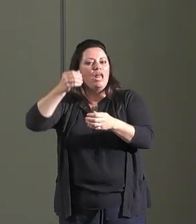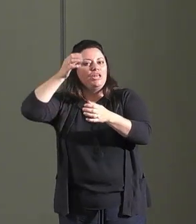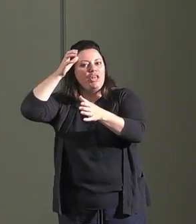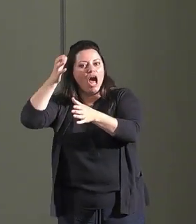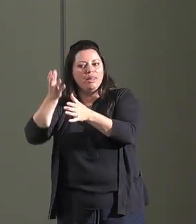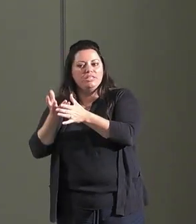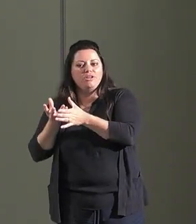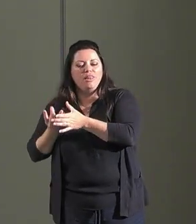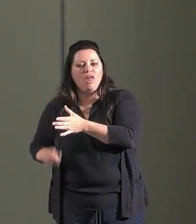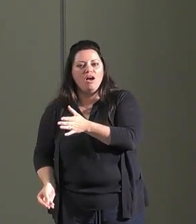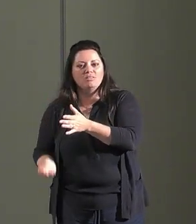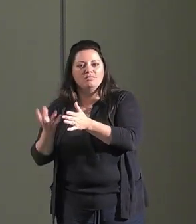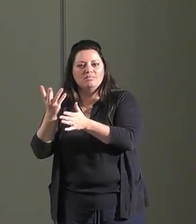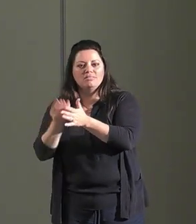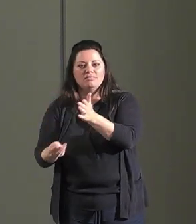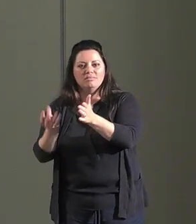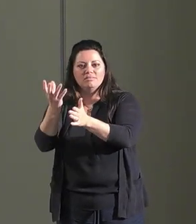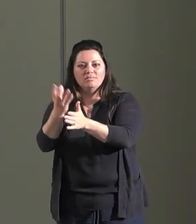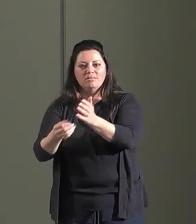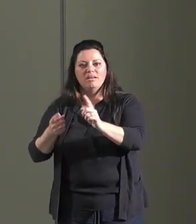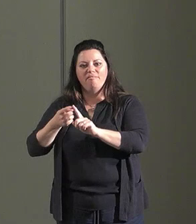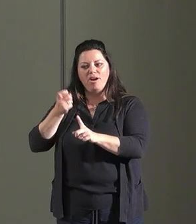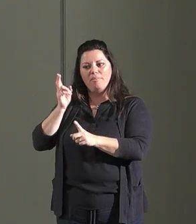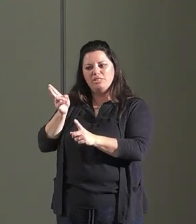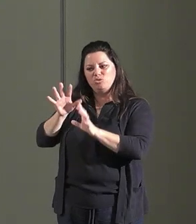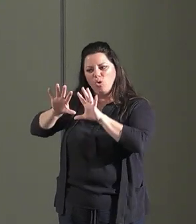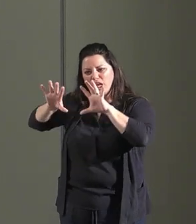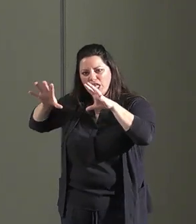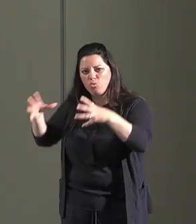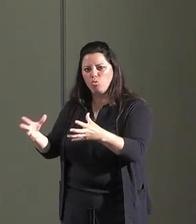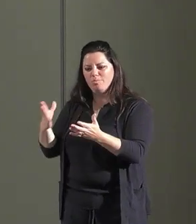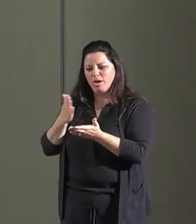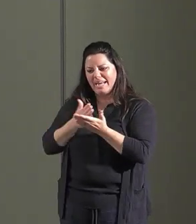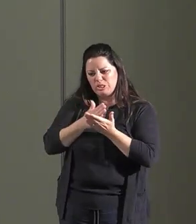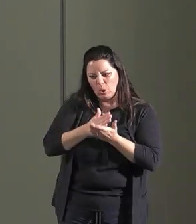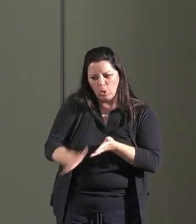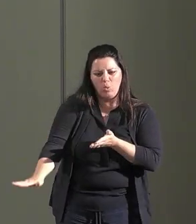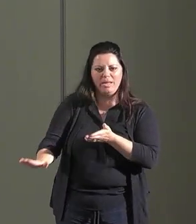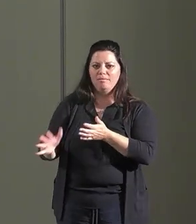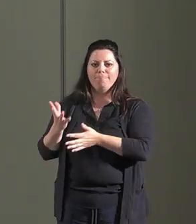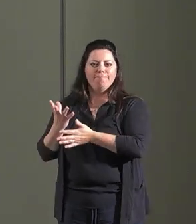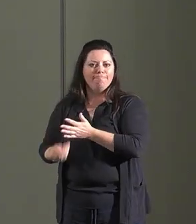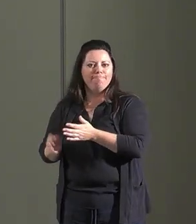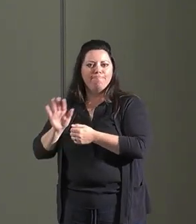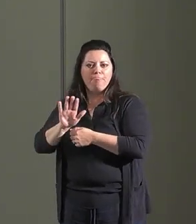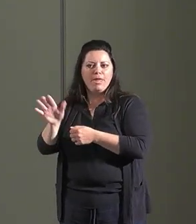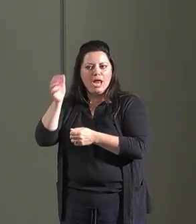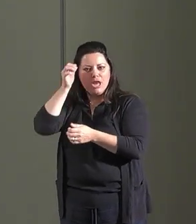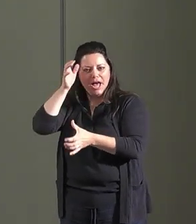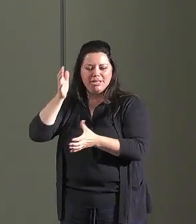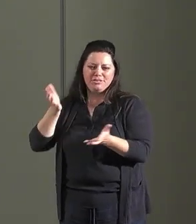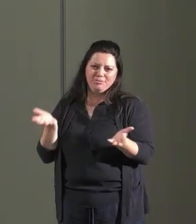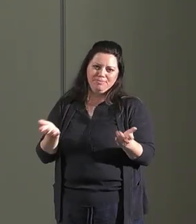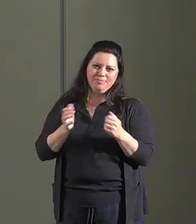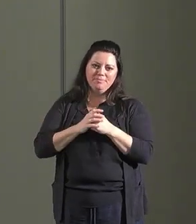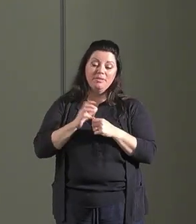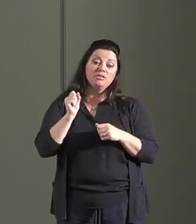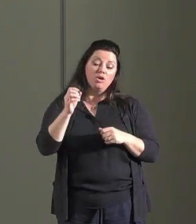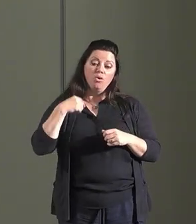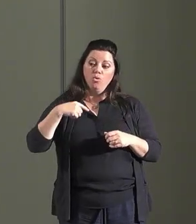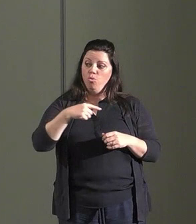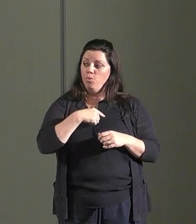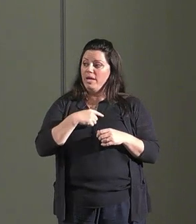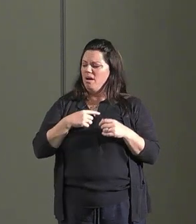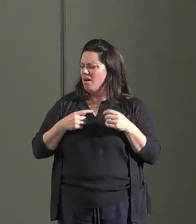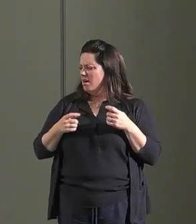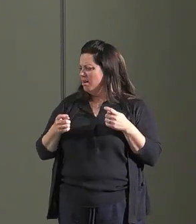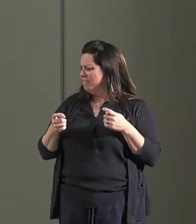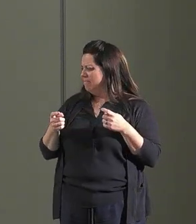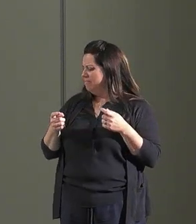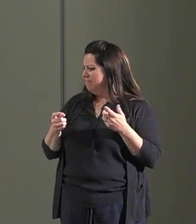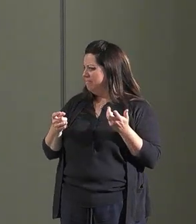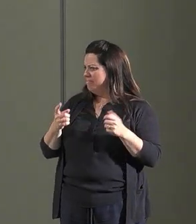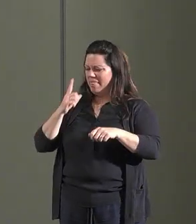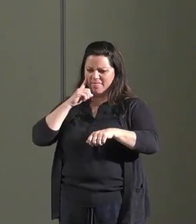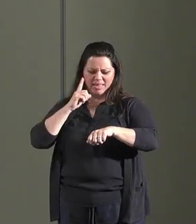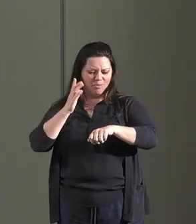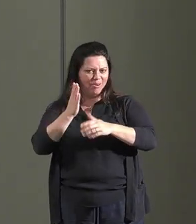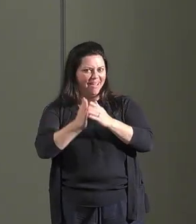have. From historically identity groups. So we are managing I believe to end right on time?